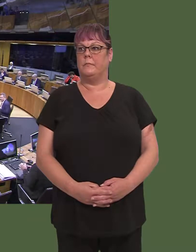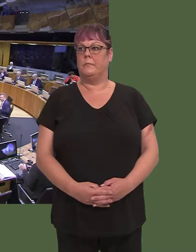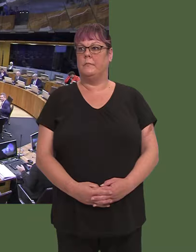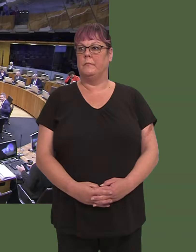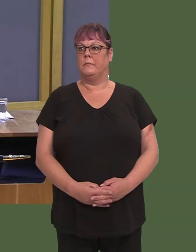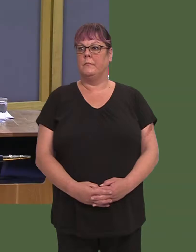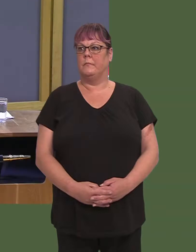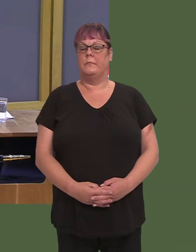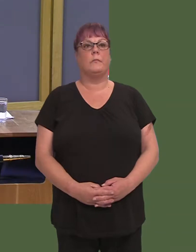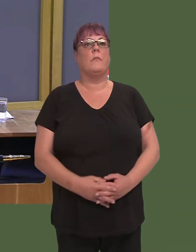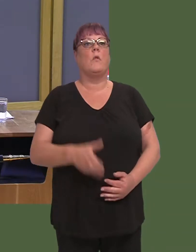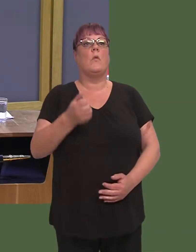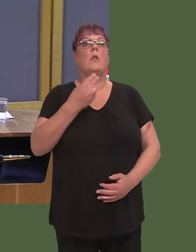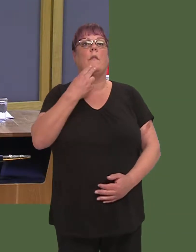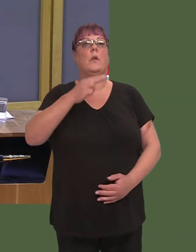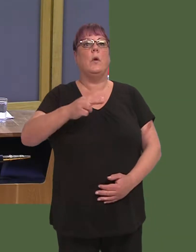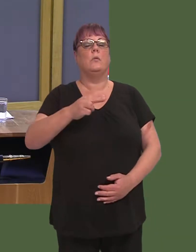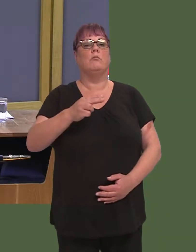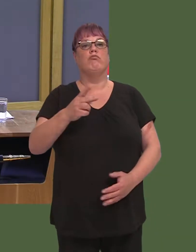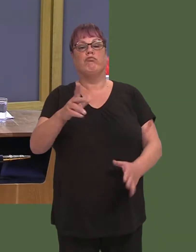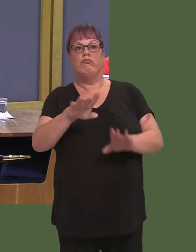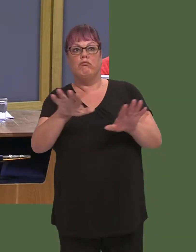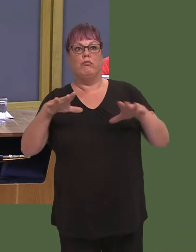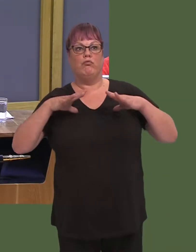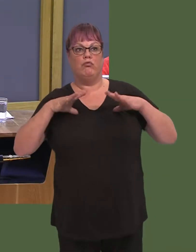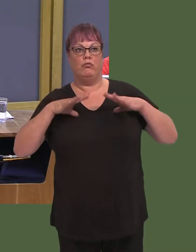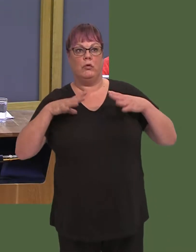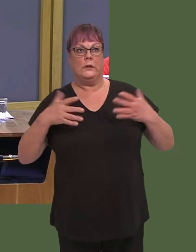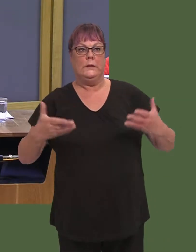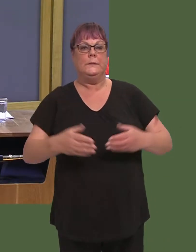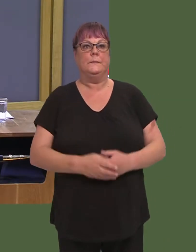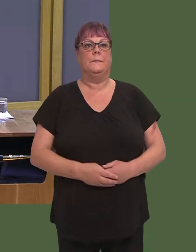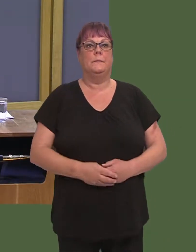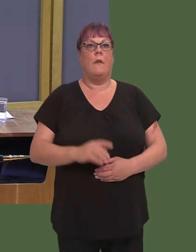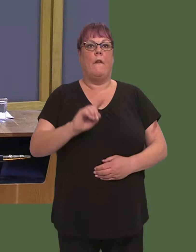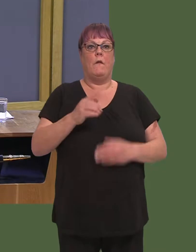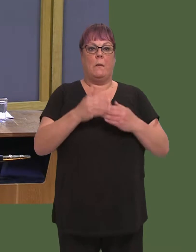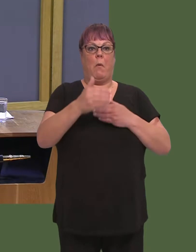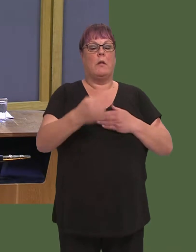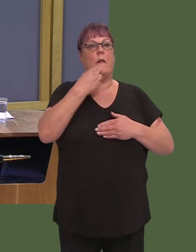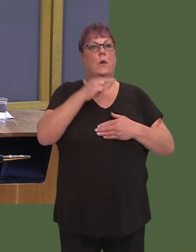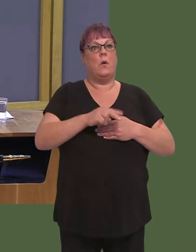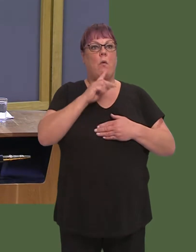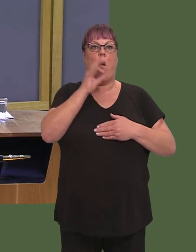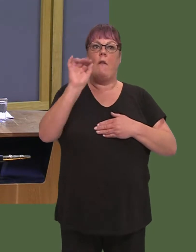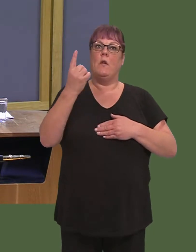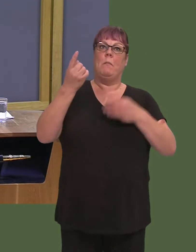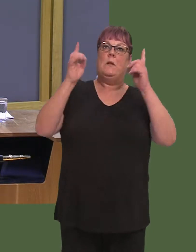FMQ_English Y Dirprwy Lywydd / The Deputy Presiding Officer: The first item on our agenda this afternoon is questions to the First Minister.